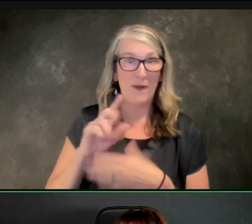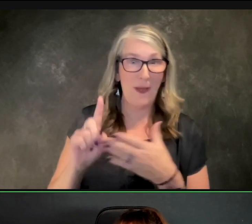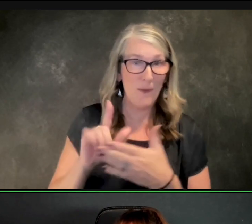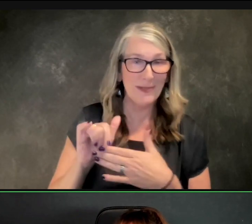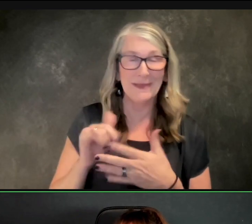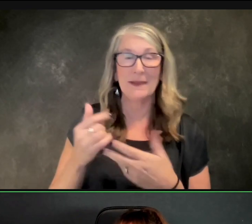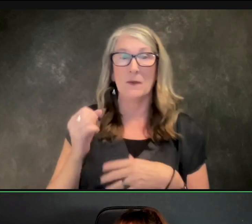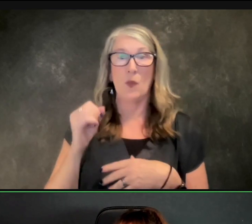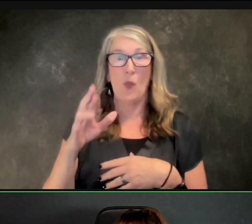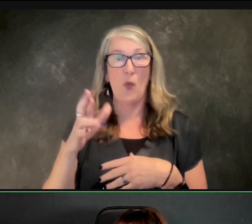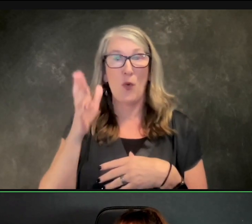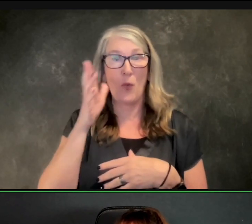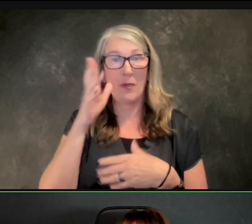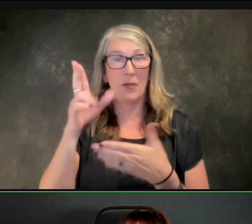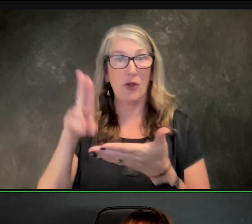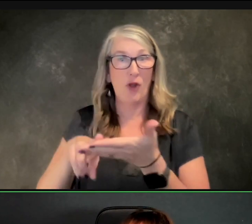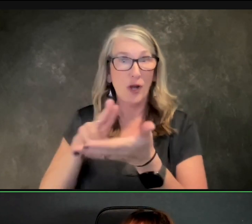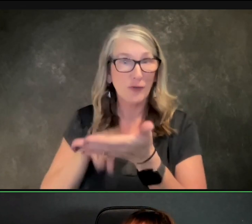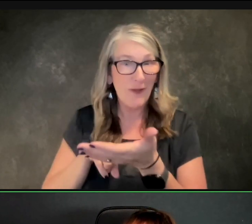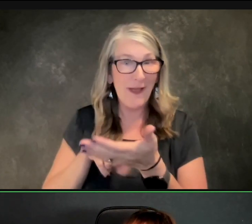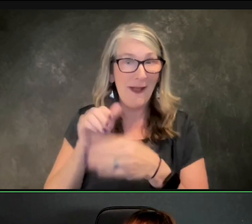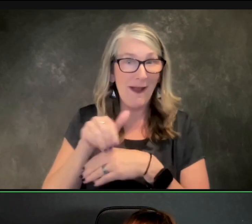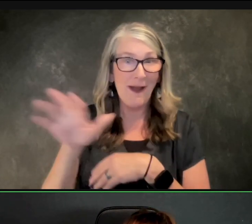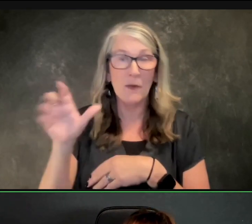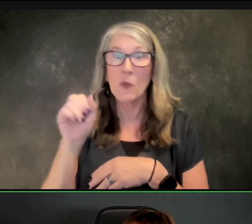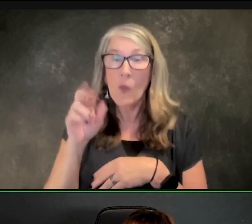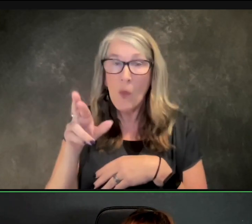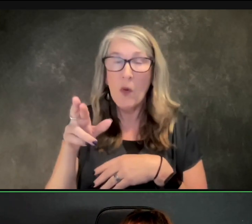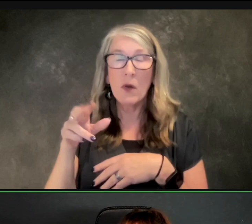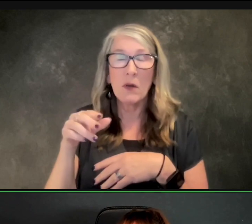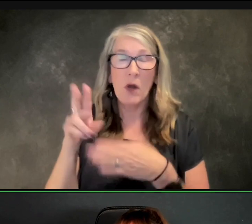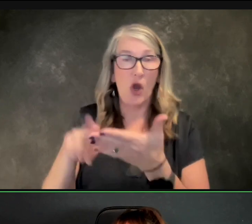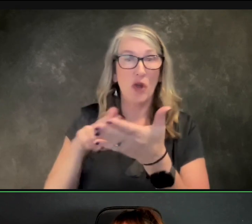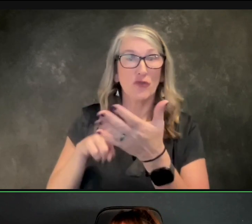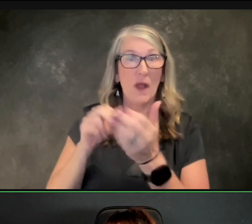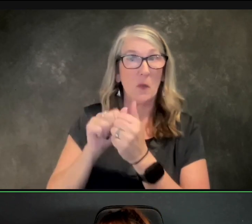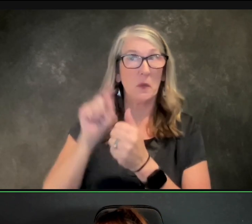With that student, you want to determine, who will be there?